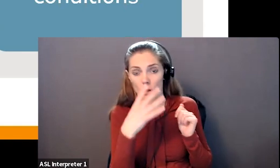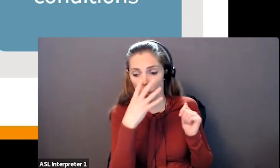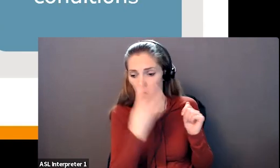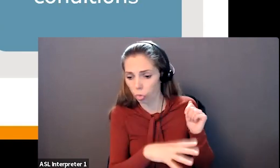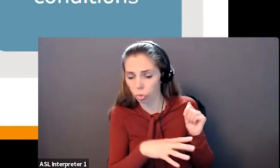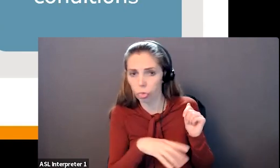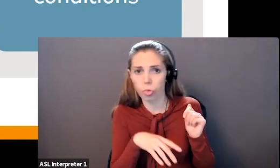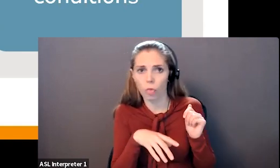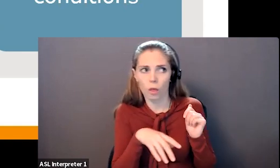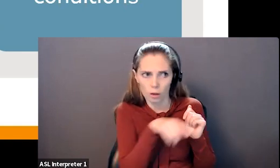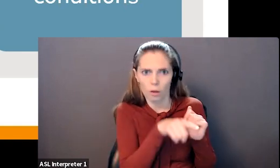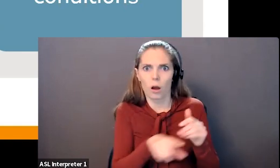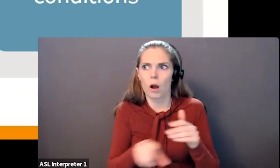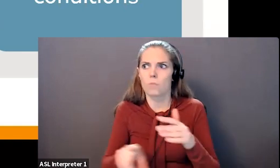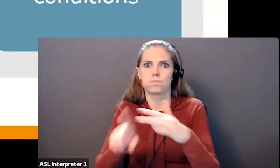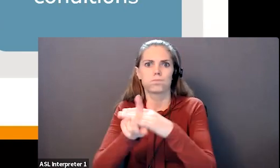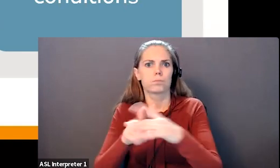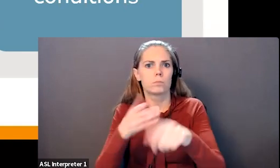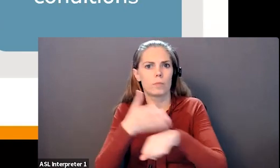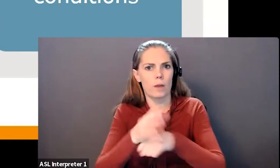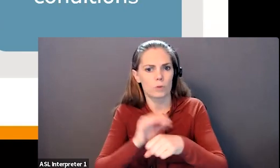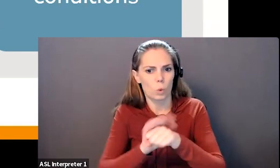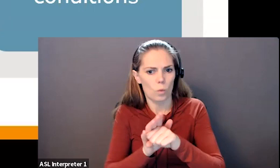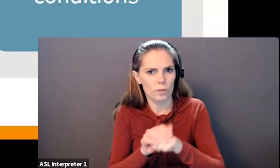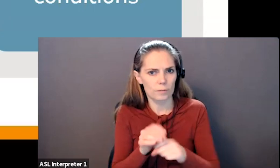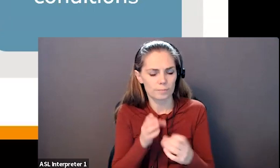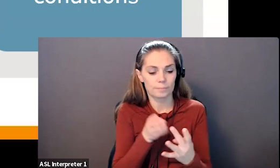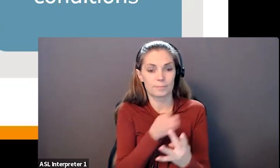and cardiovascular issues that you know like Jessica said things might not show up on tests